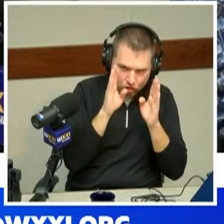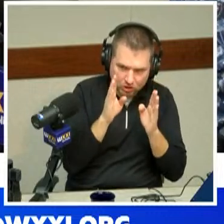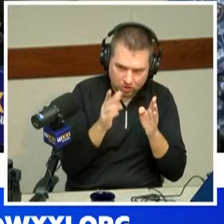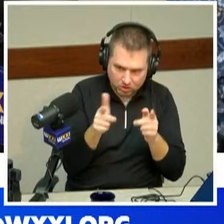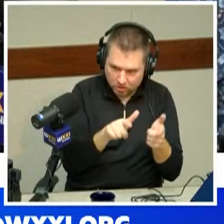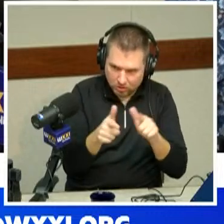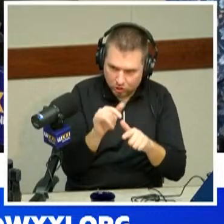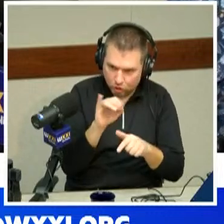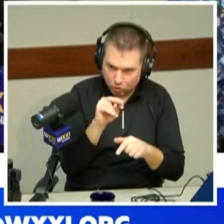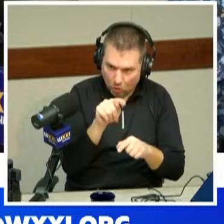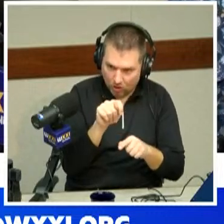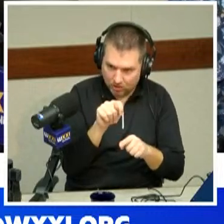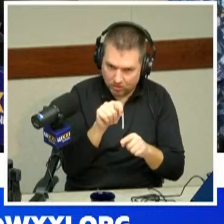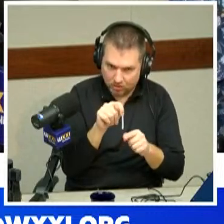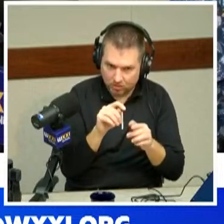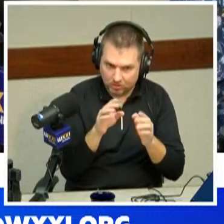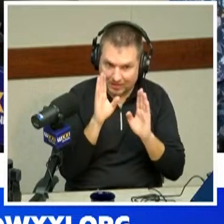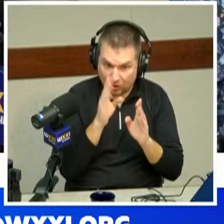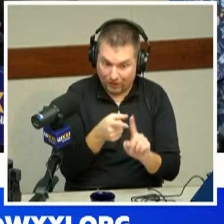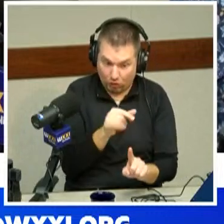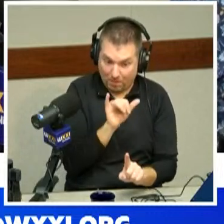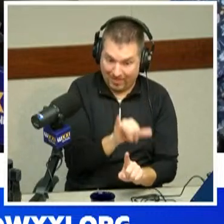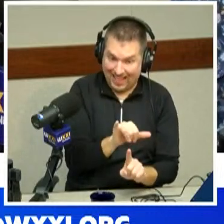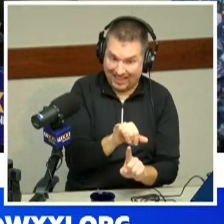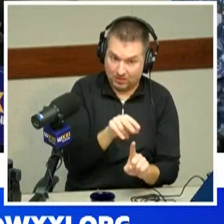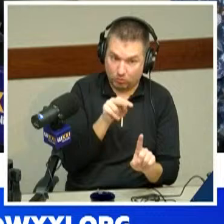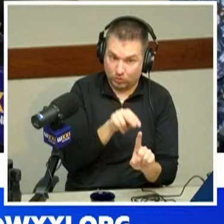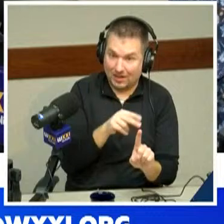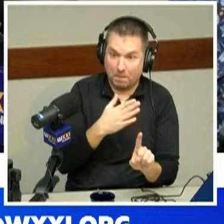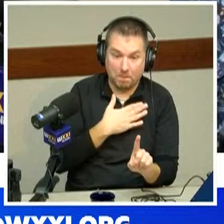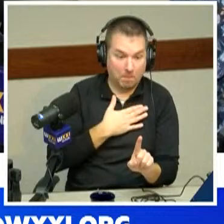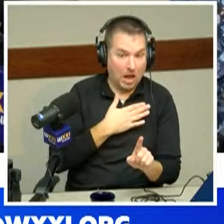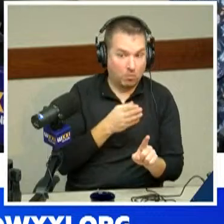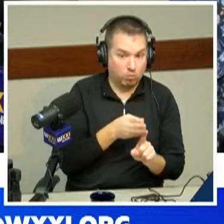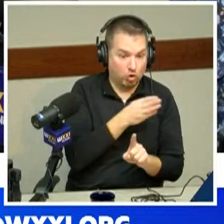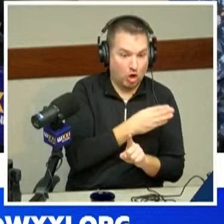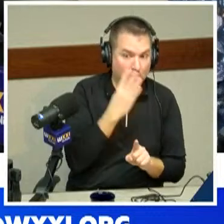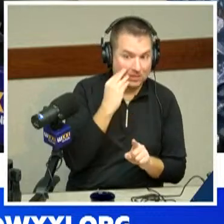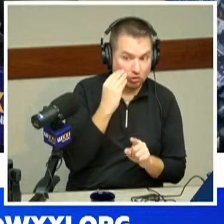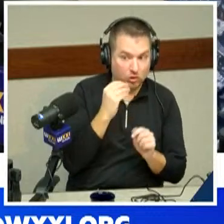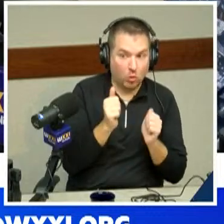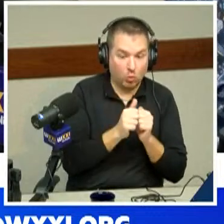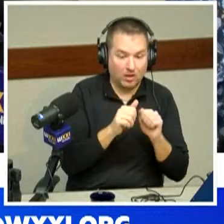and from that aspect because um with my prior experience working with children with autism